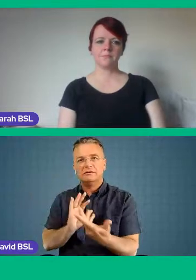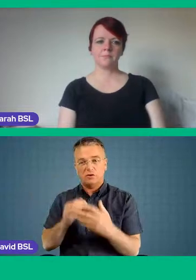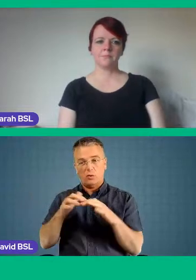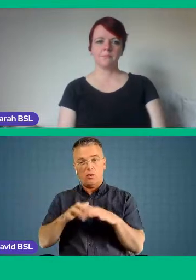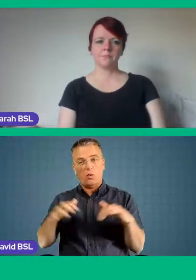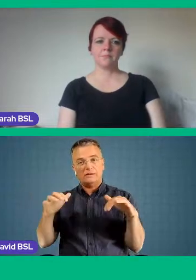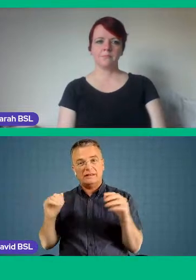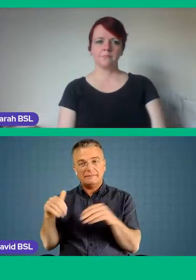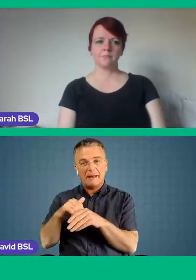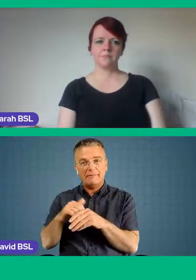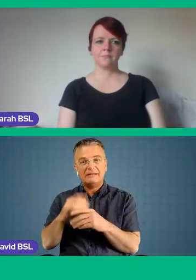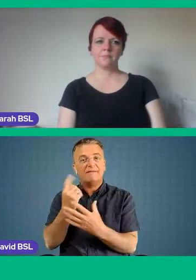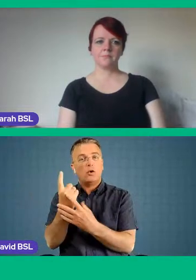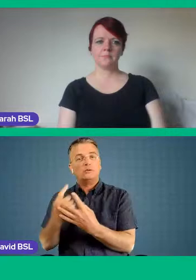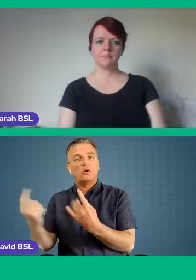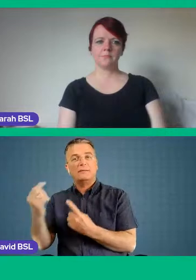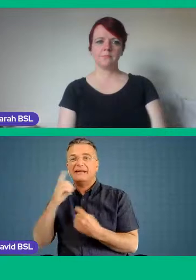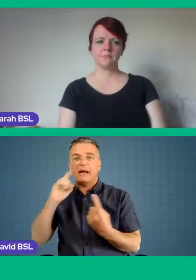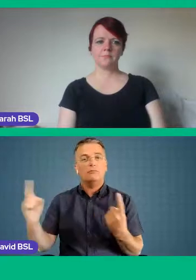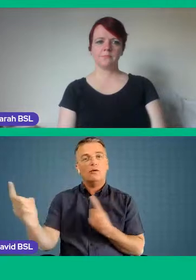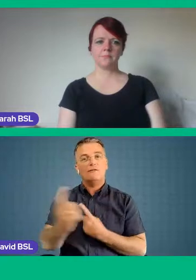as when they choose.